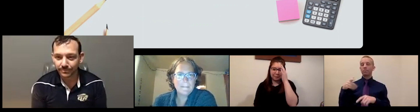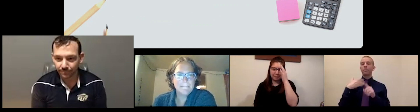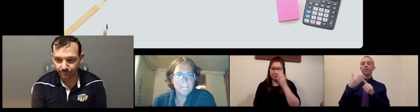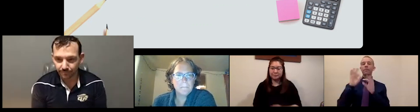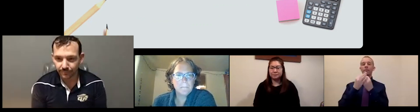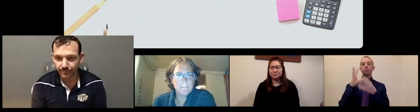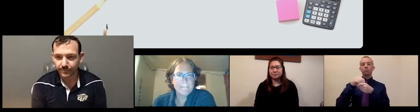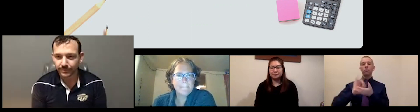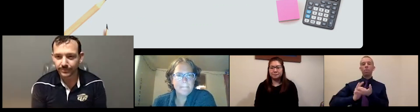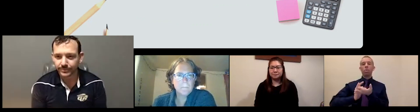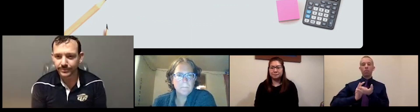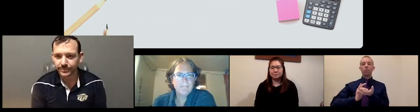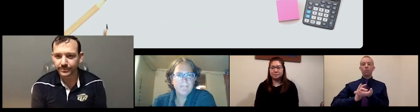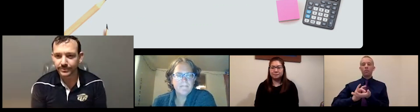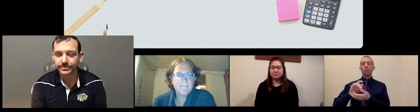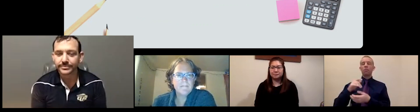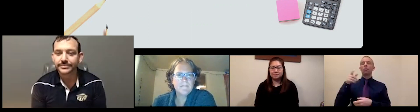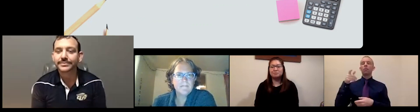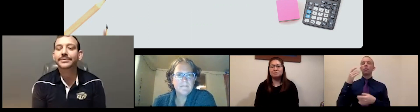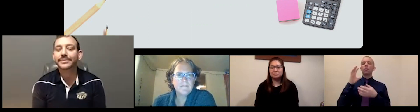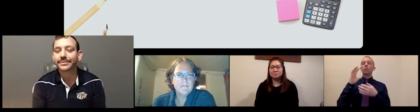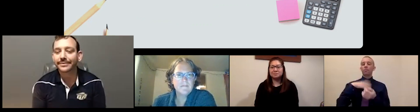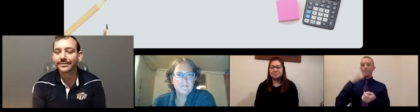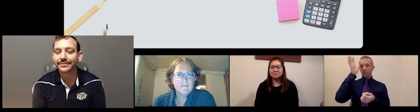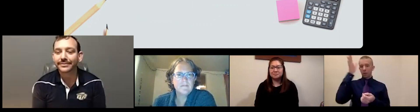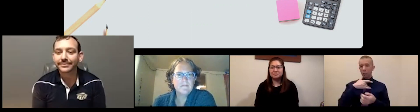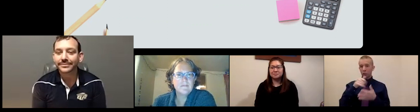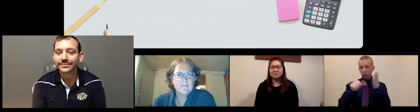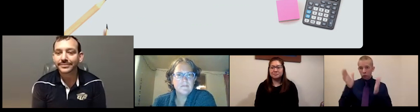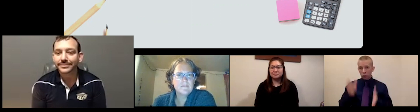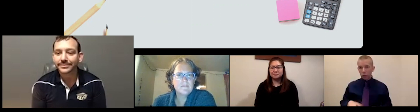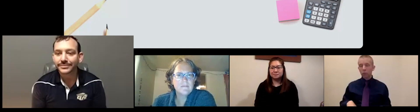My family was very involved in medicine. My grandfather was a heart surgeon.